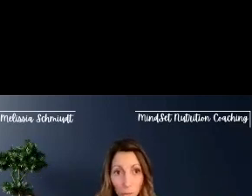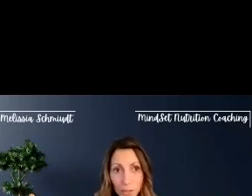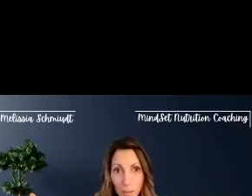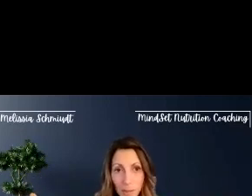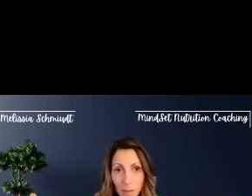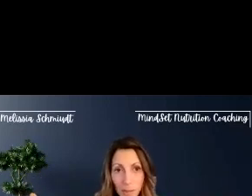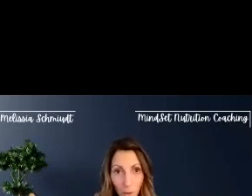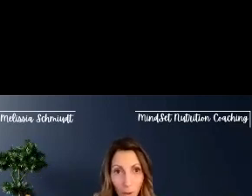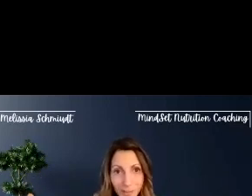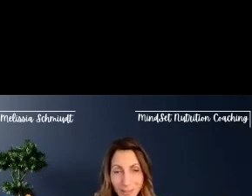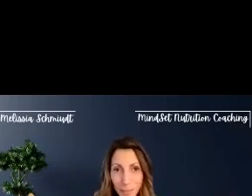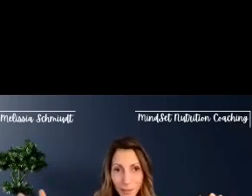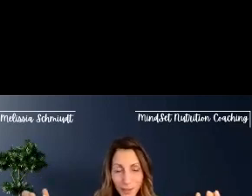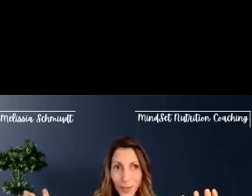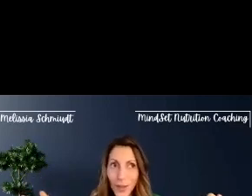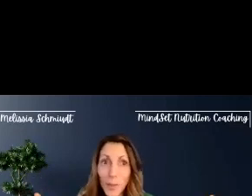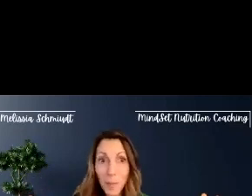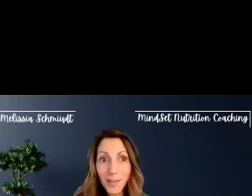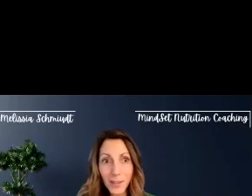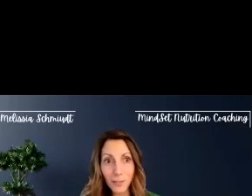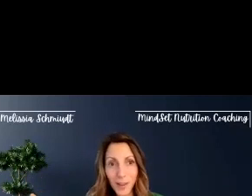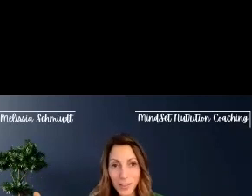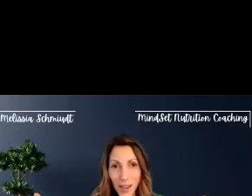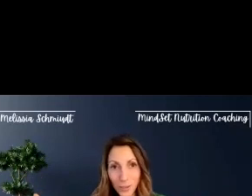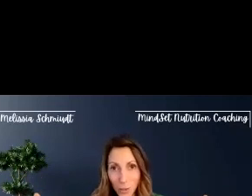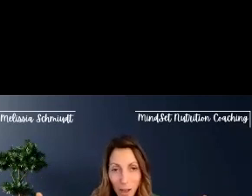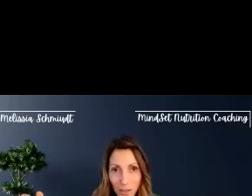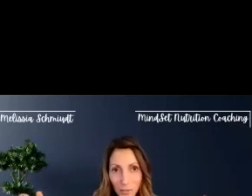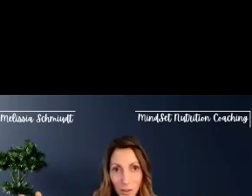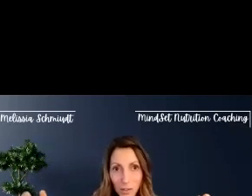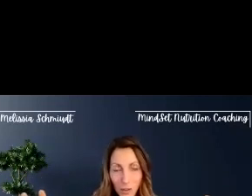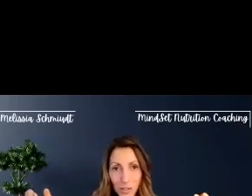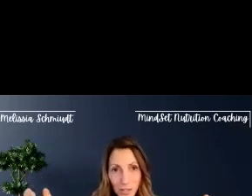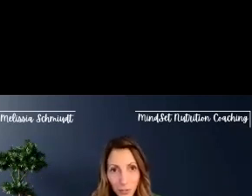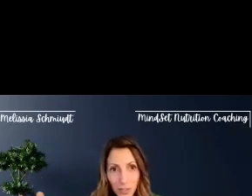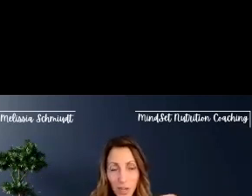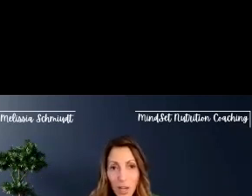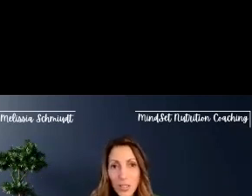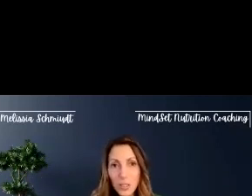The calories might be the same depending on quantity, but the metabolic effect it has on your body is very, very different.